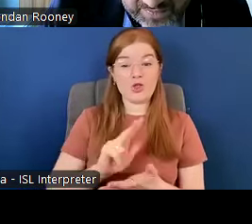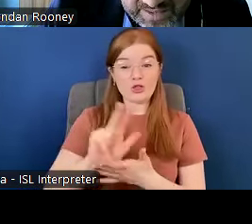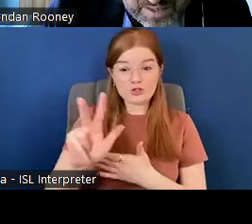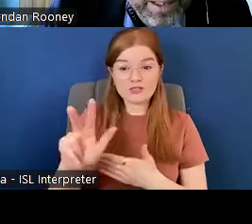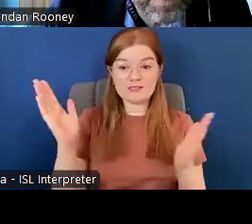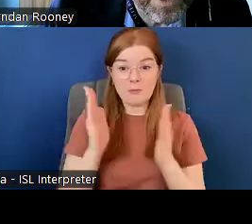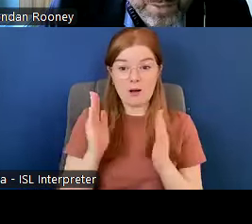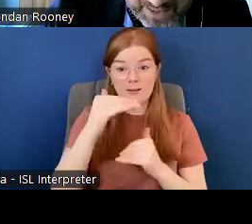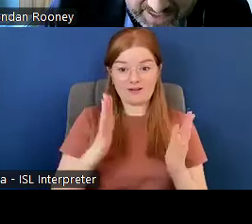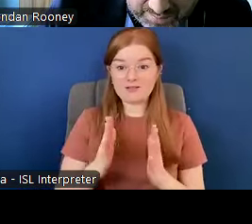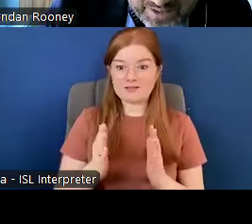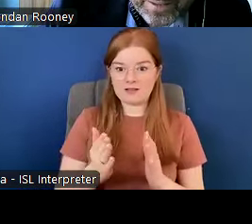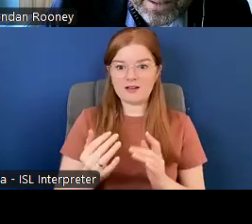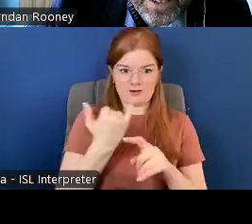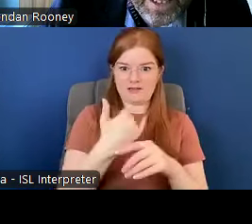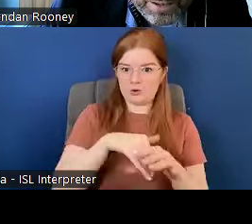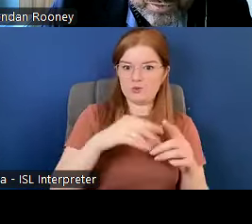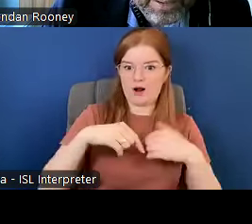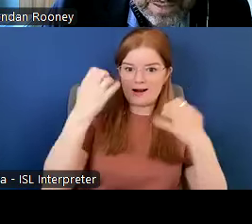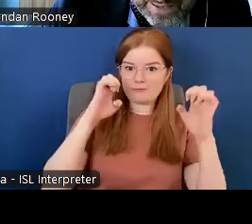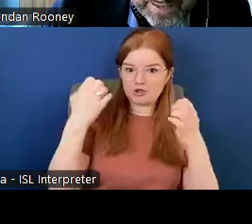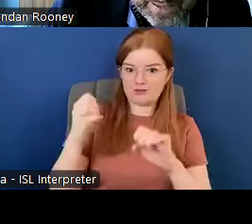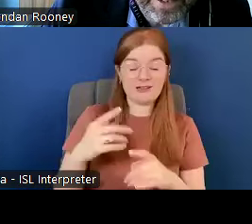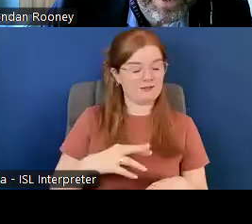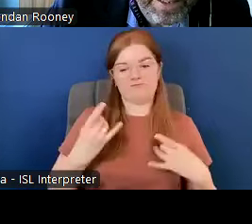of this kind feature in the exhibition, and they're a real delight to see. I think